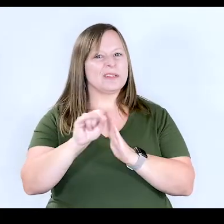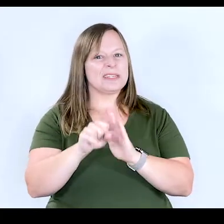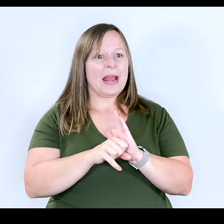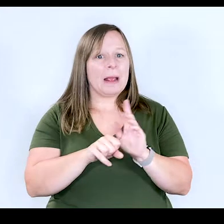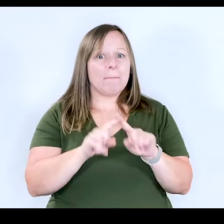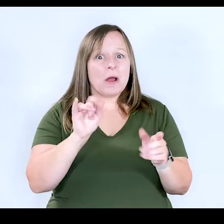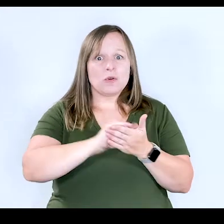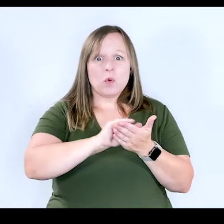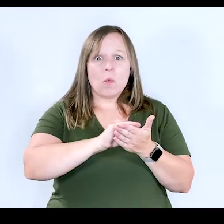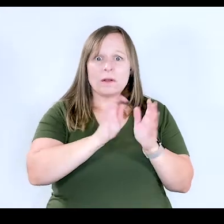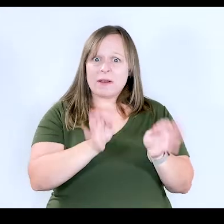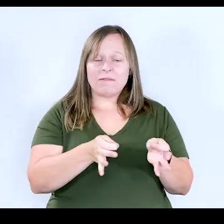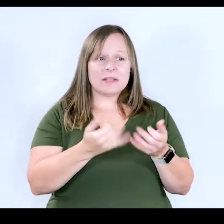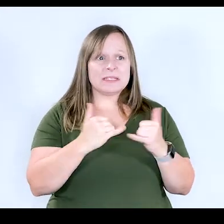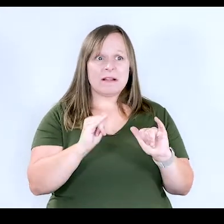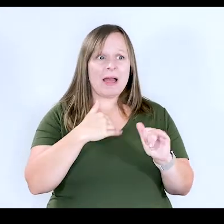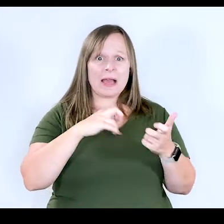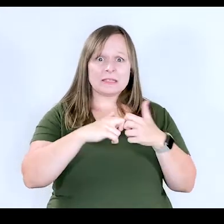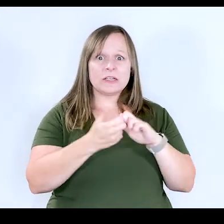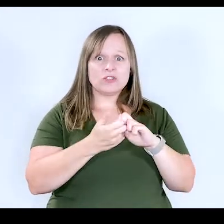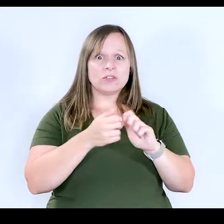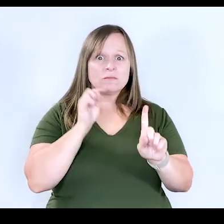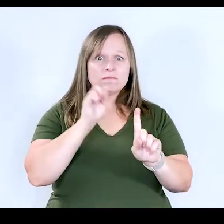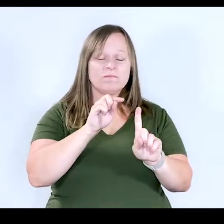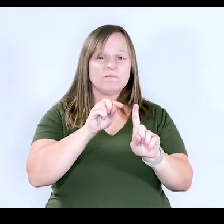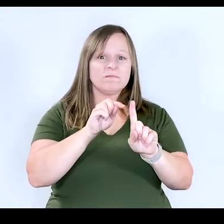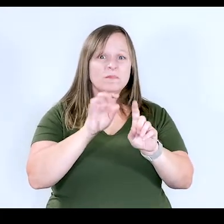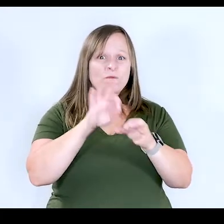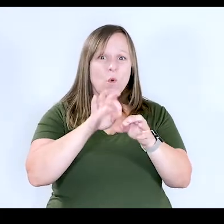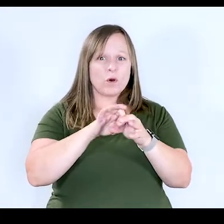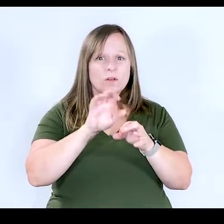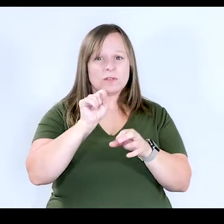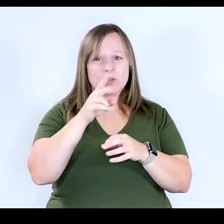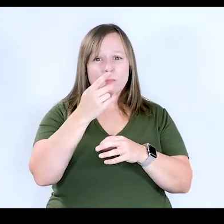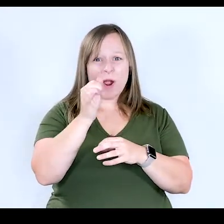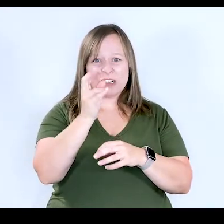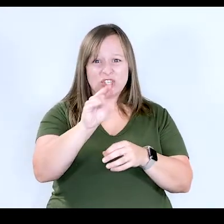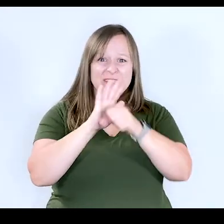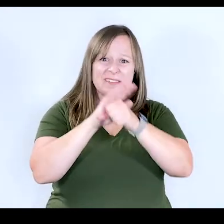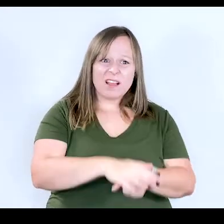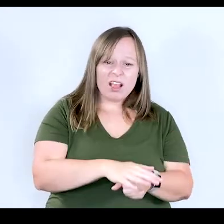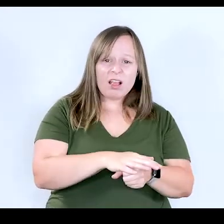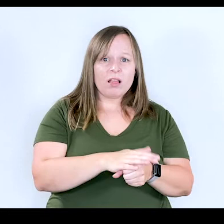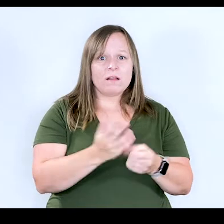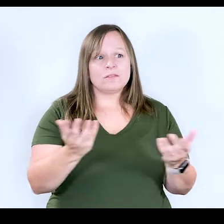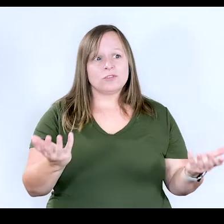but New York definitely has an issue around voter suppression and also voter dilution.